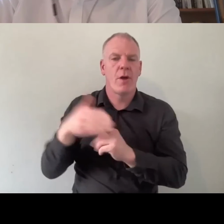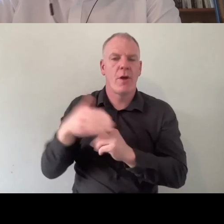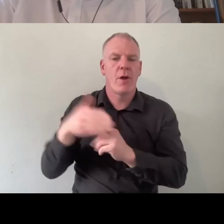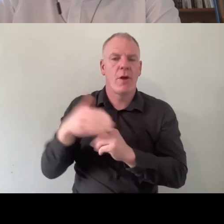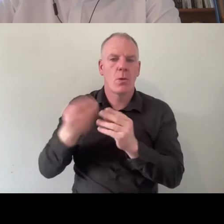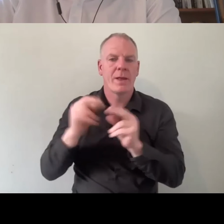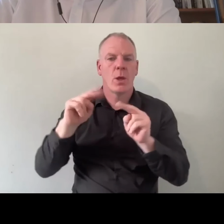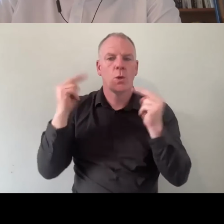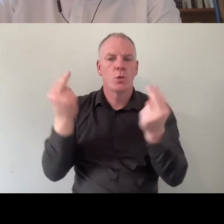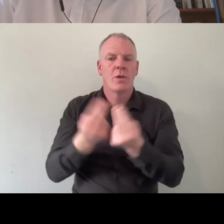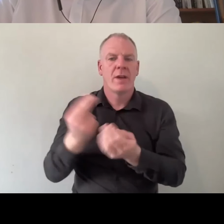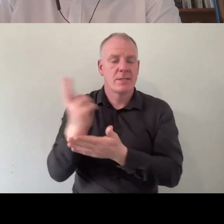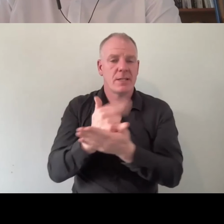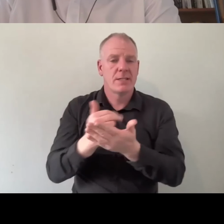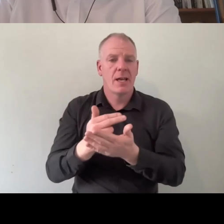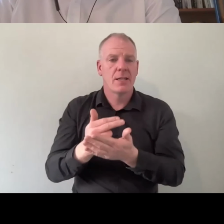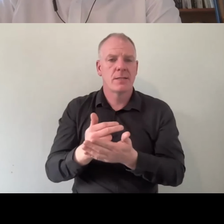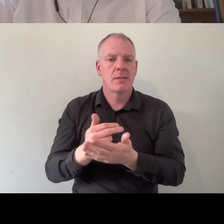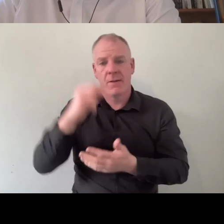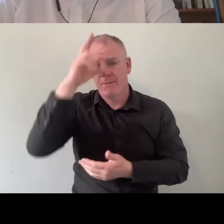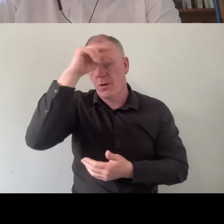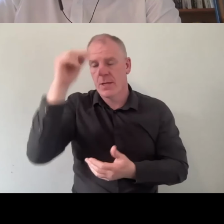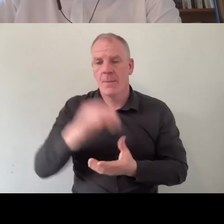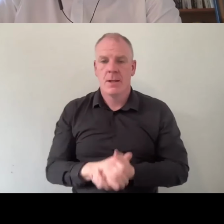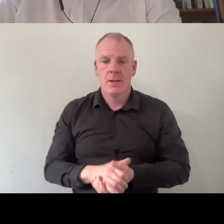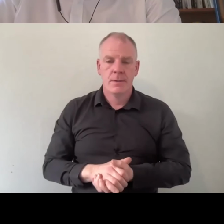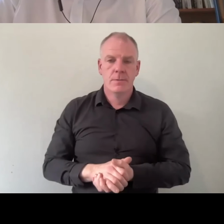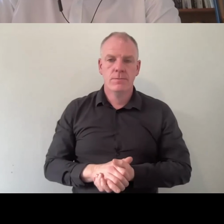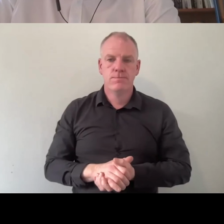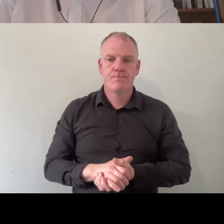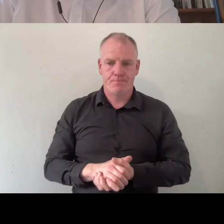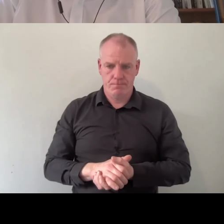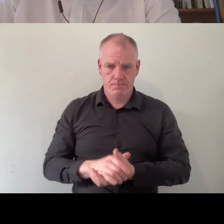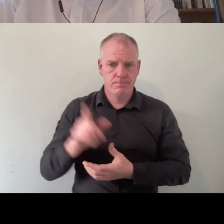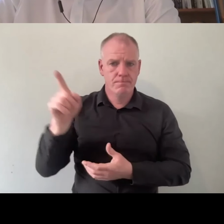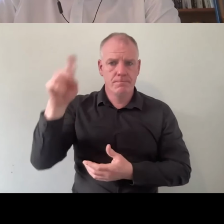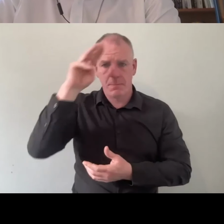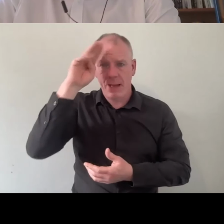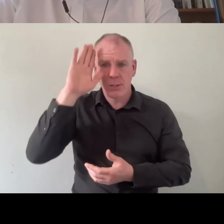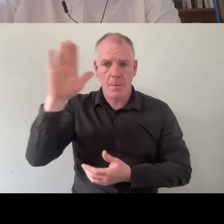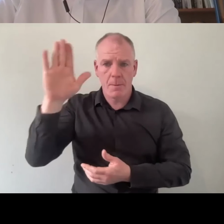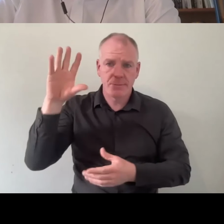Make sure that it's being driven from the top of the organisation.